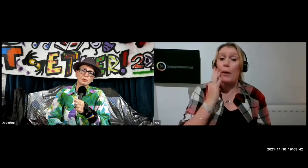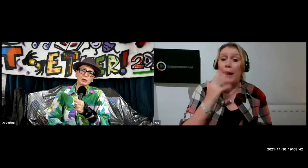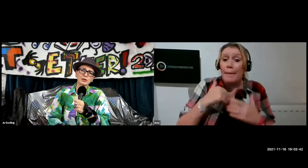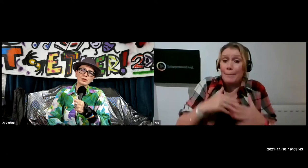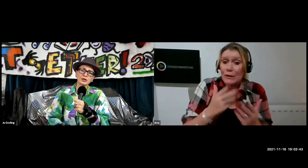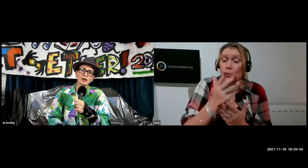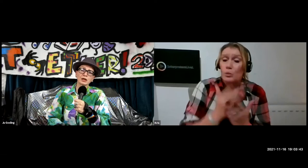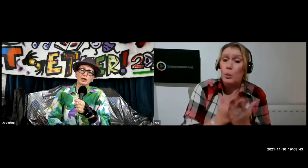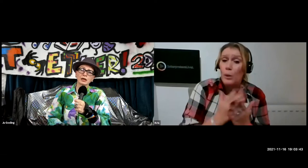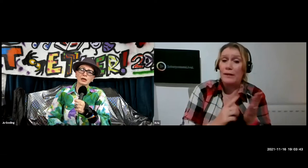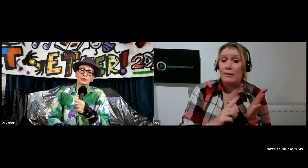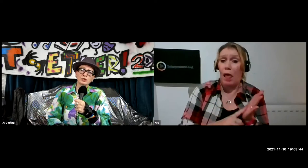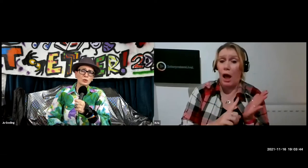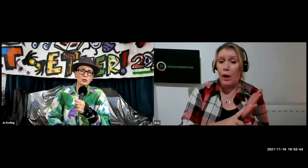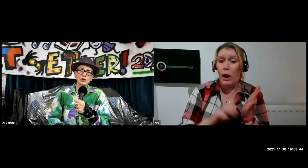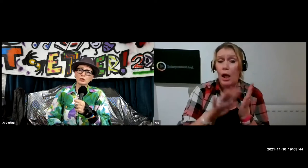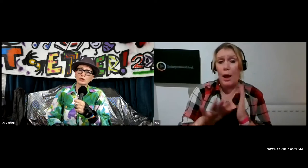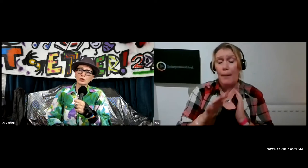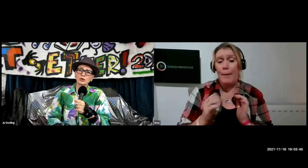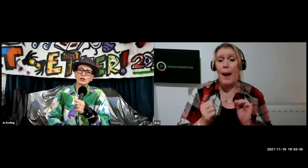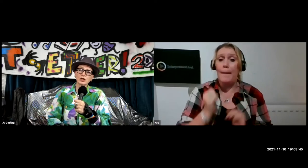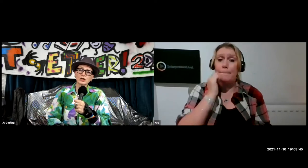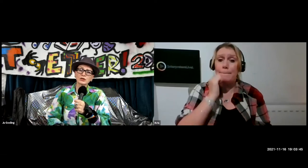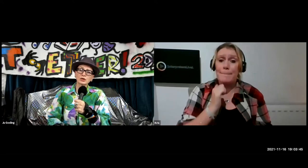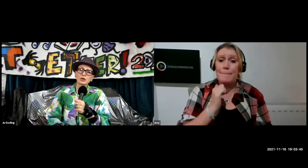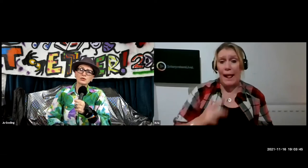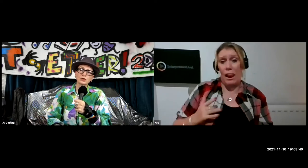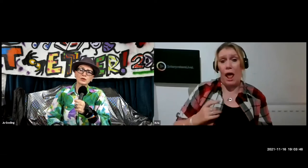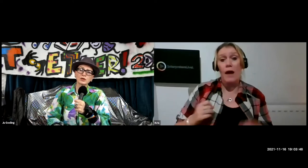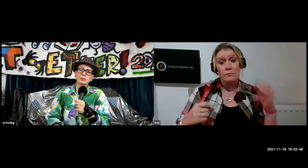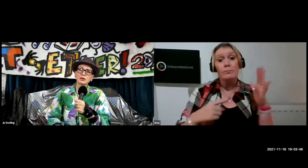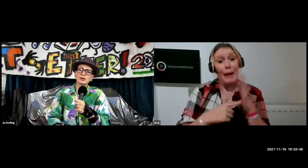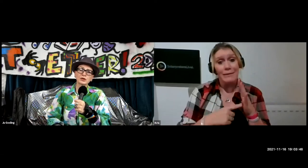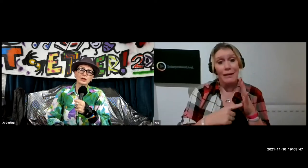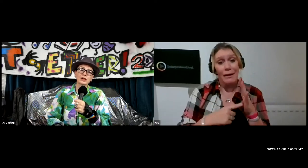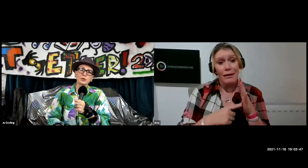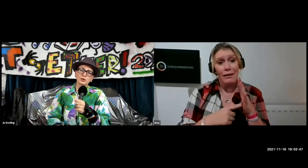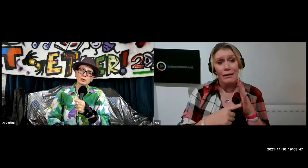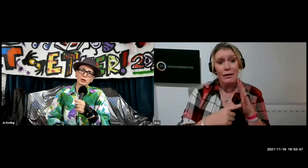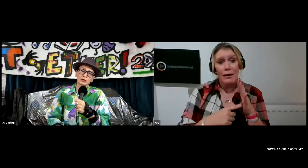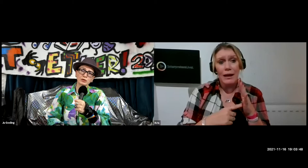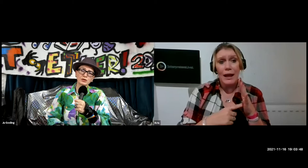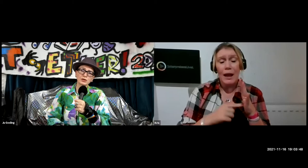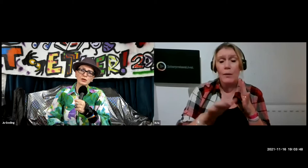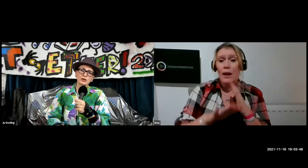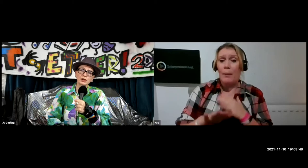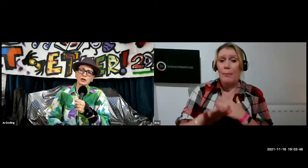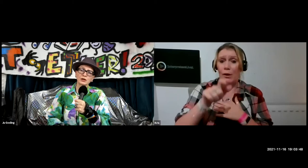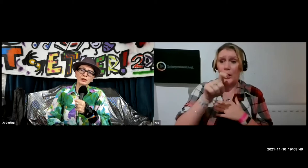Matter. It was in the context of someone dying after being arrested, less